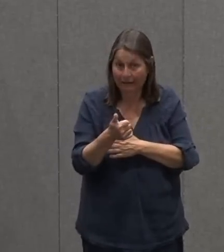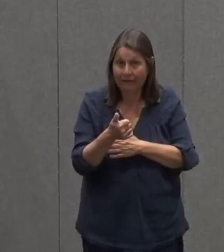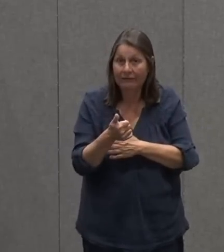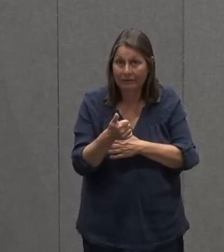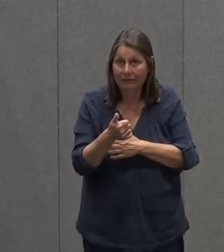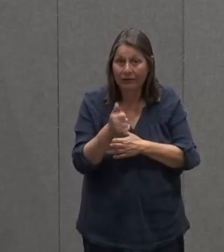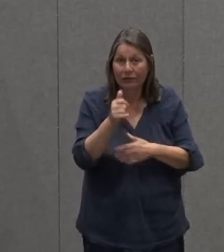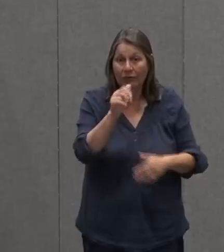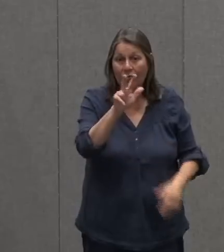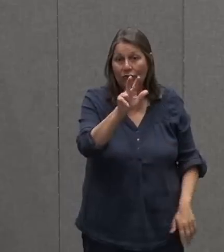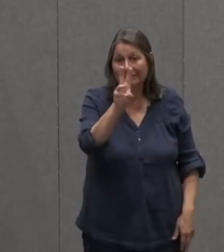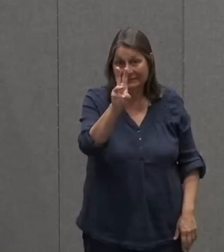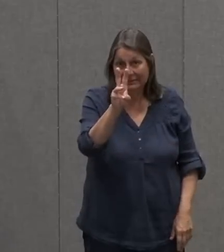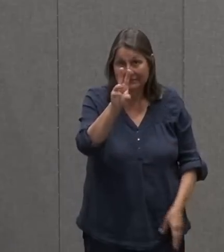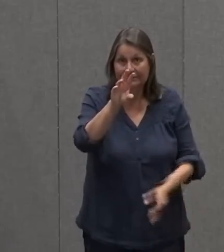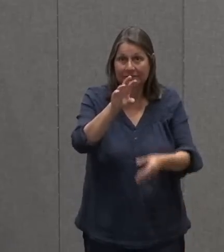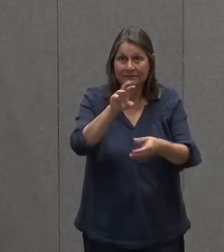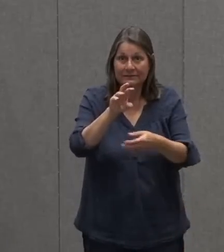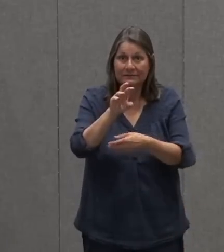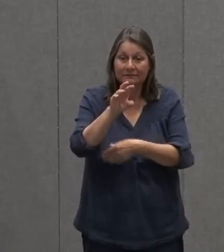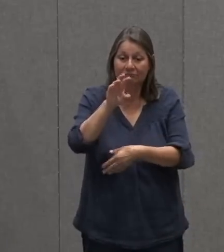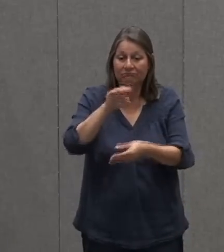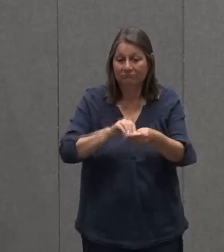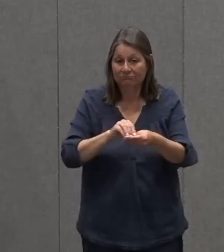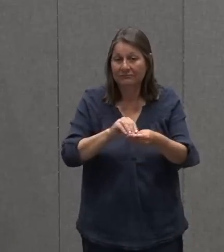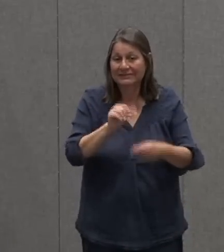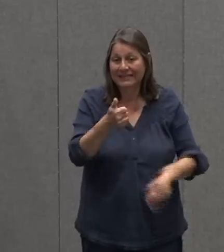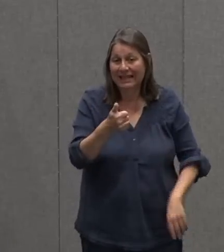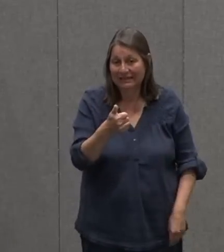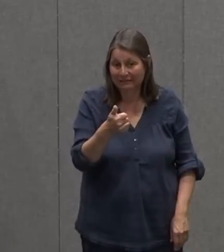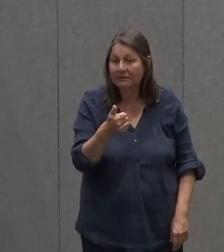Well no, that's 10, 11, 12, 13, 14,